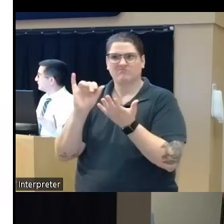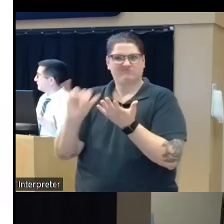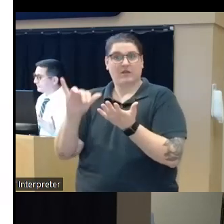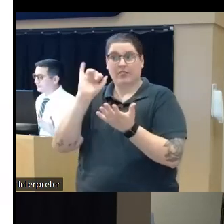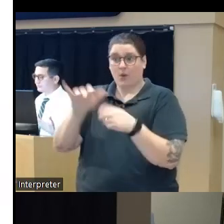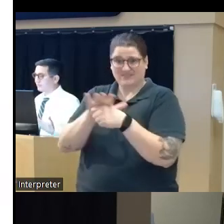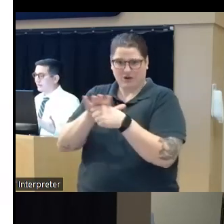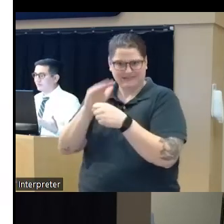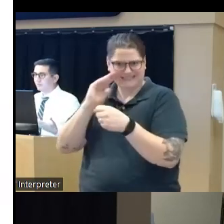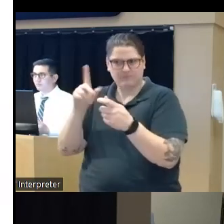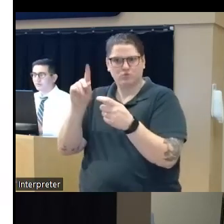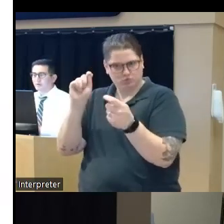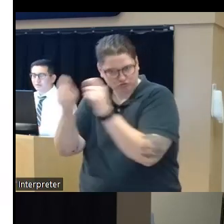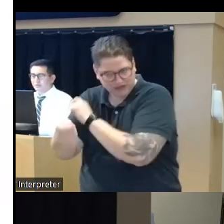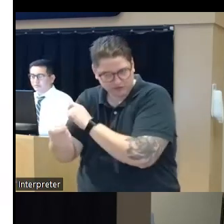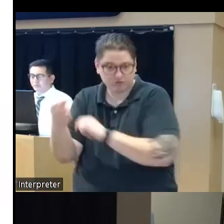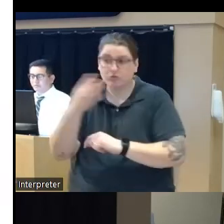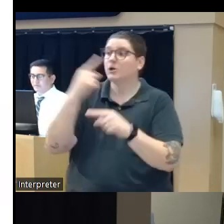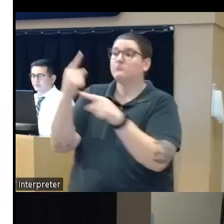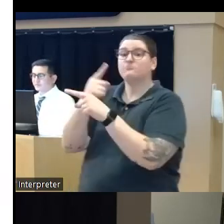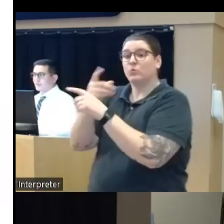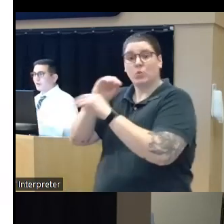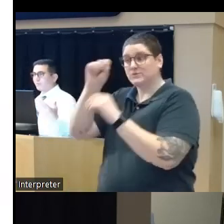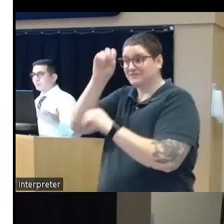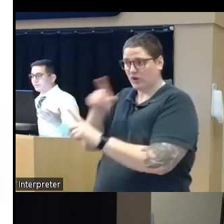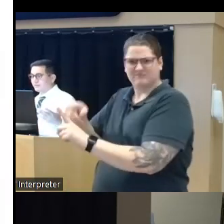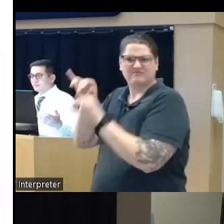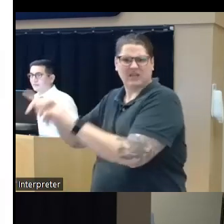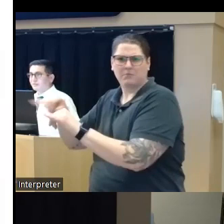of significant change that are happening over the course of three years Unfortunately they did